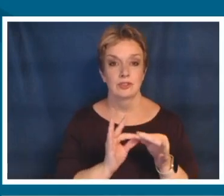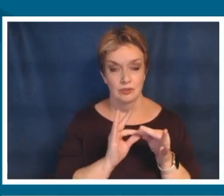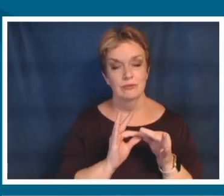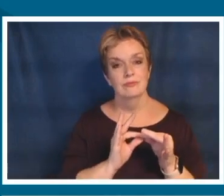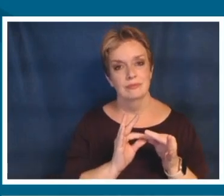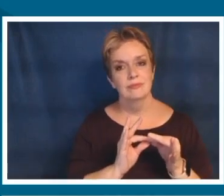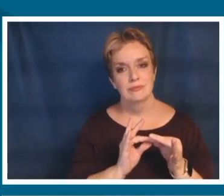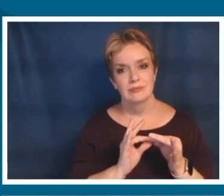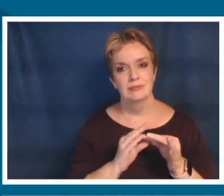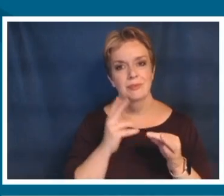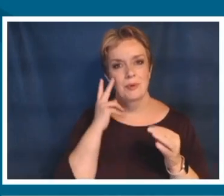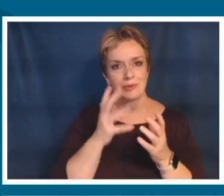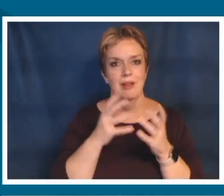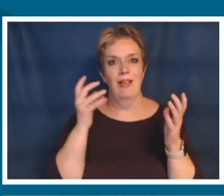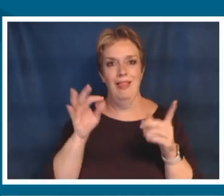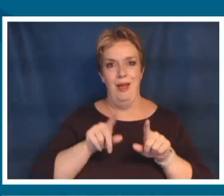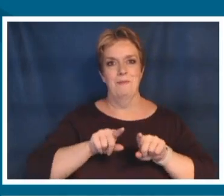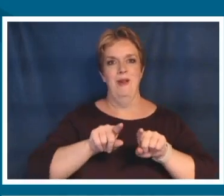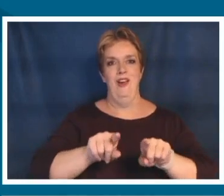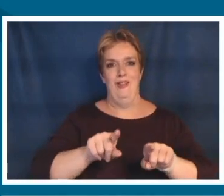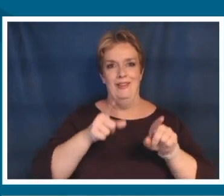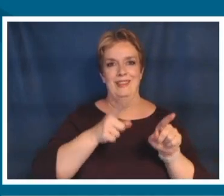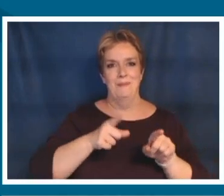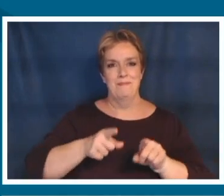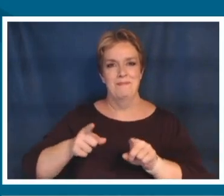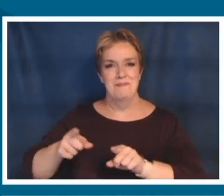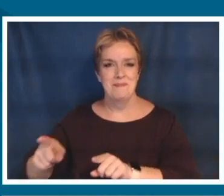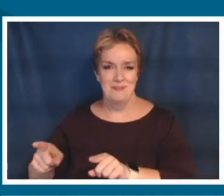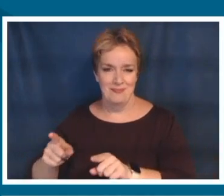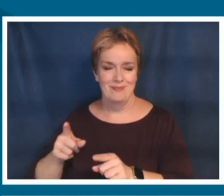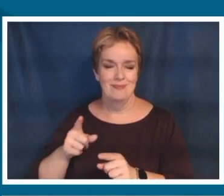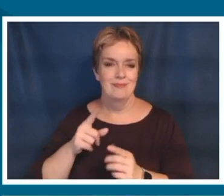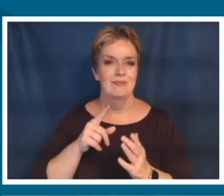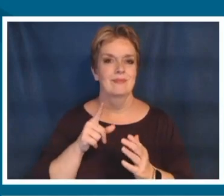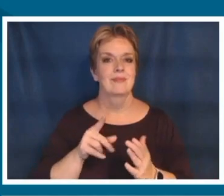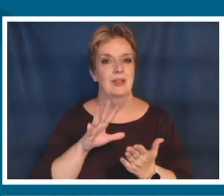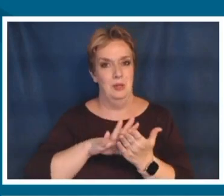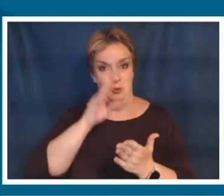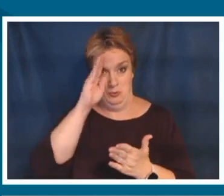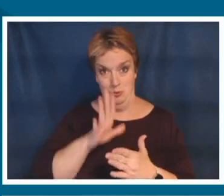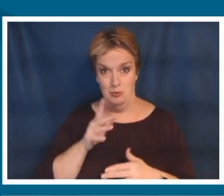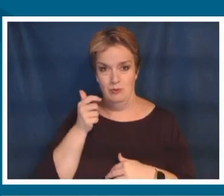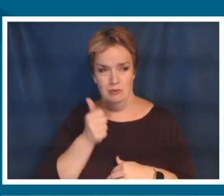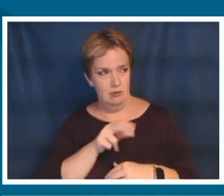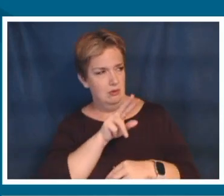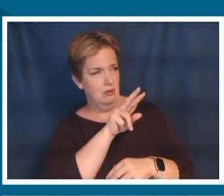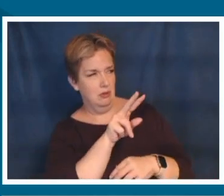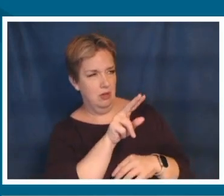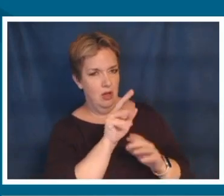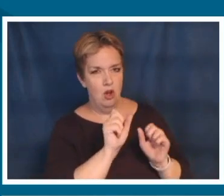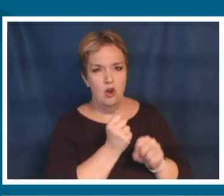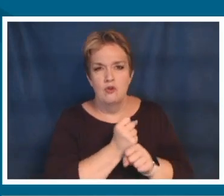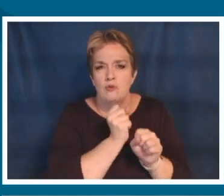parallels right away already in terms of what students can do when they're